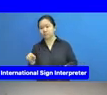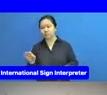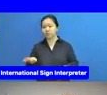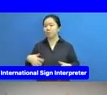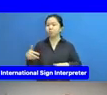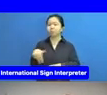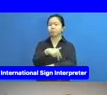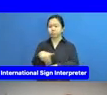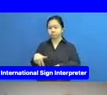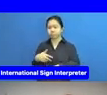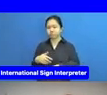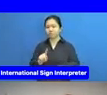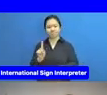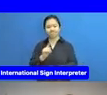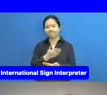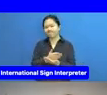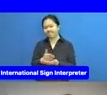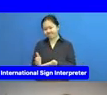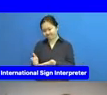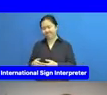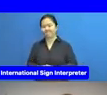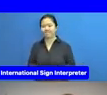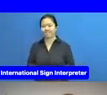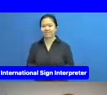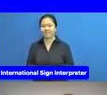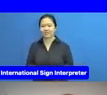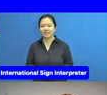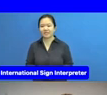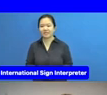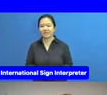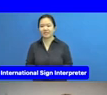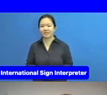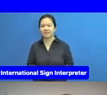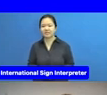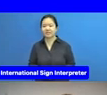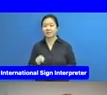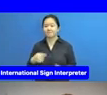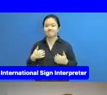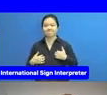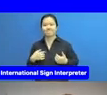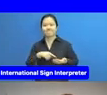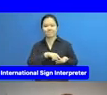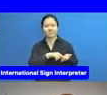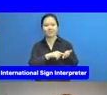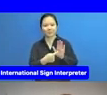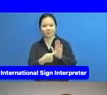will be able to create a profile with all their relevant information and once they have their own profile they can use tags and filters